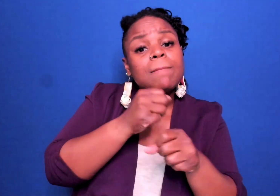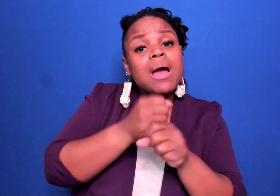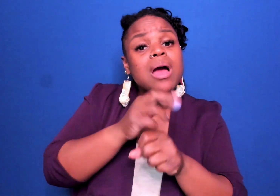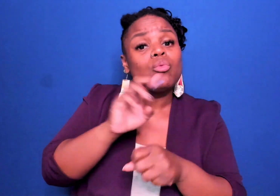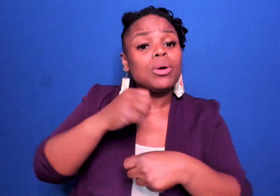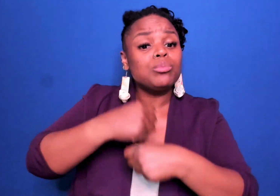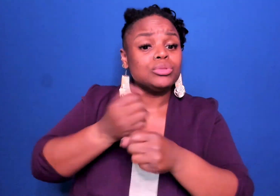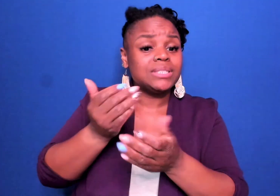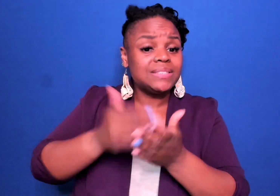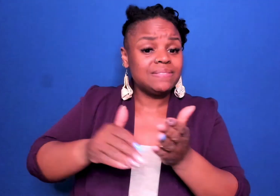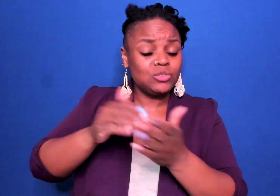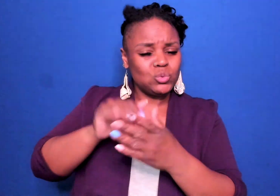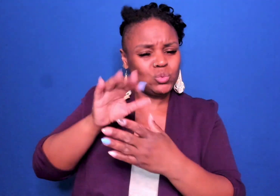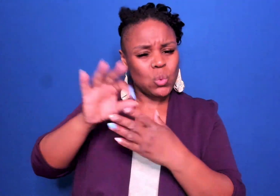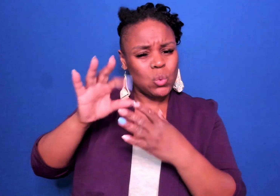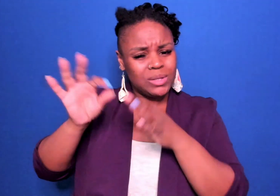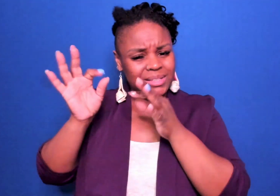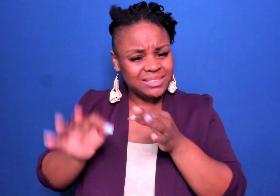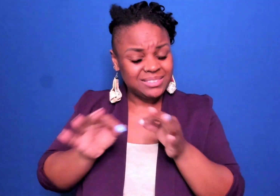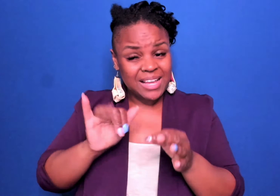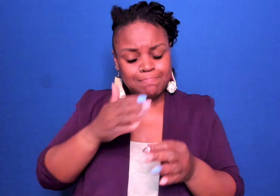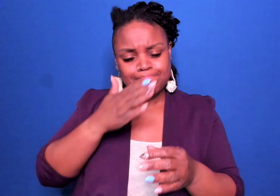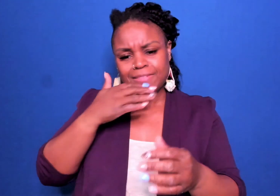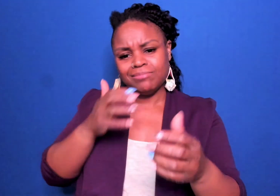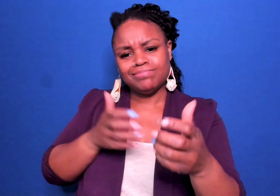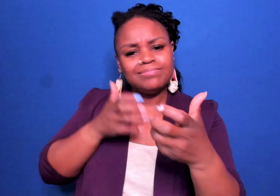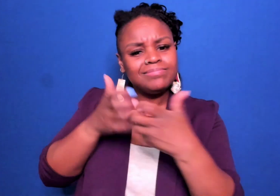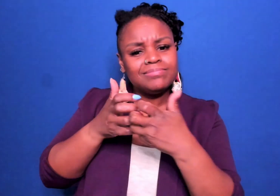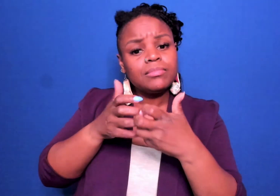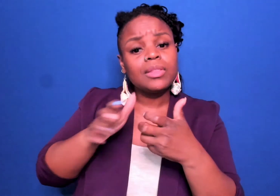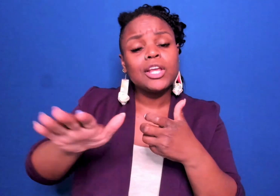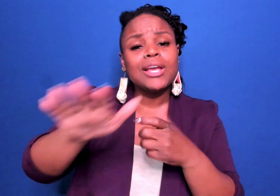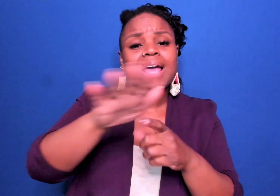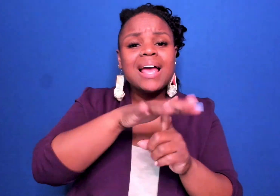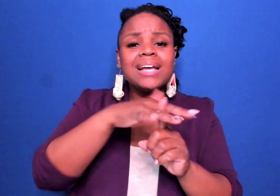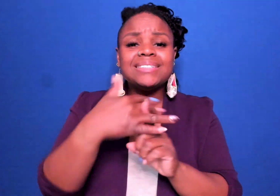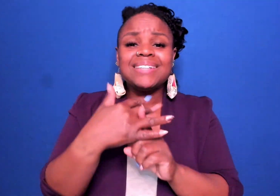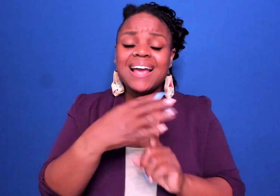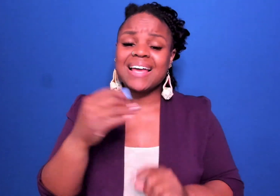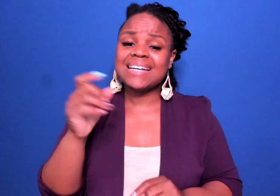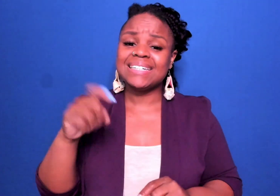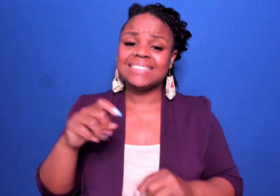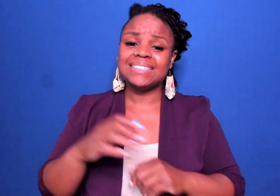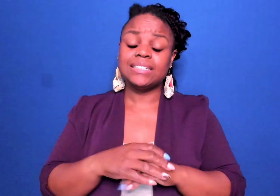making the reproductive choices that best suit their context and needs.